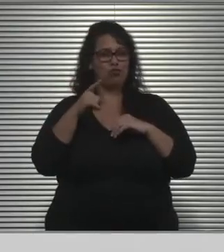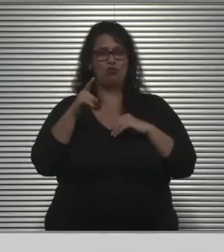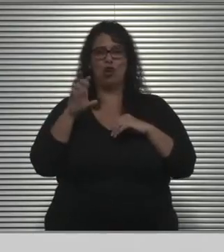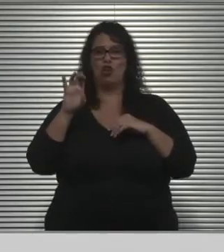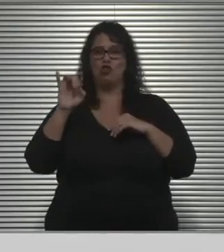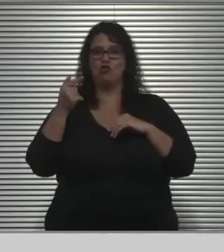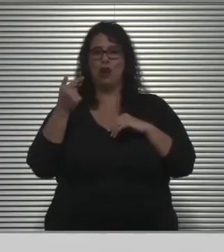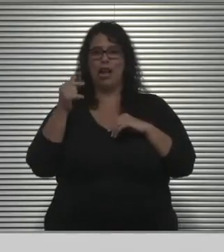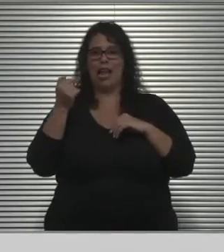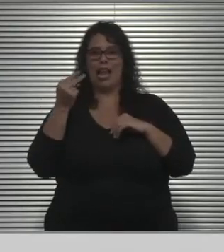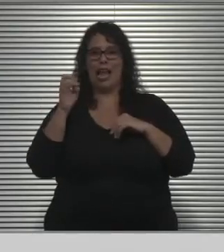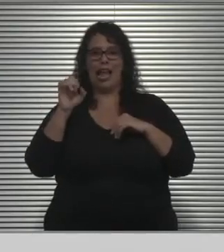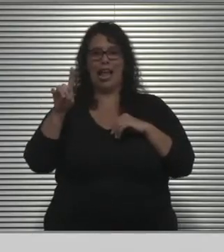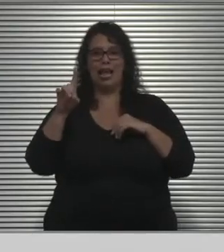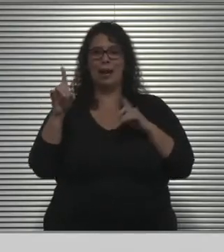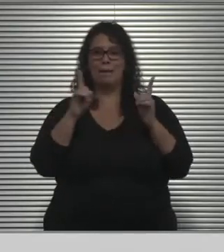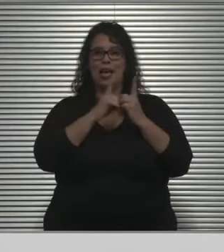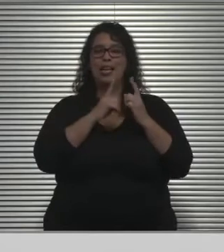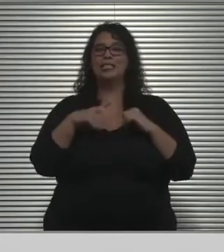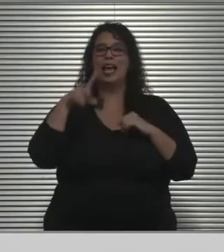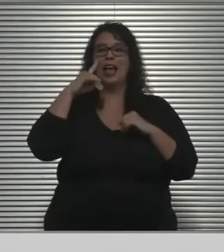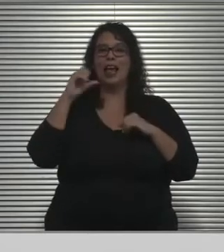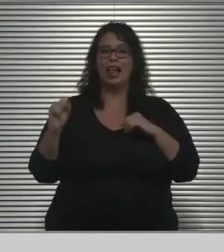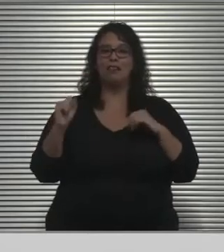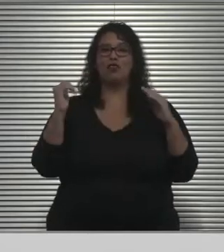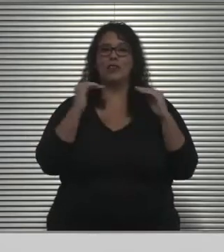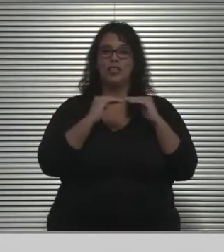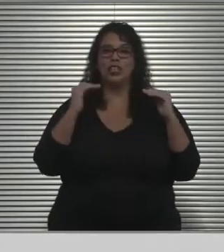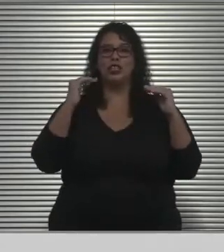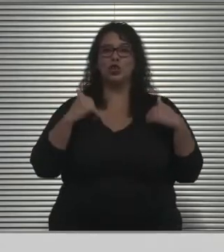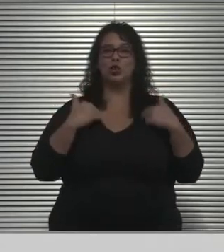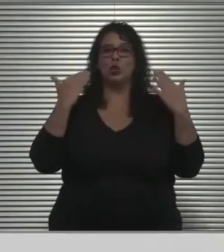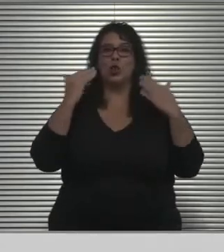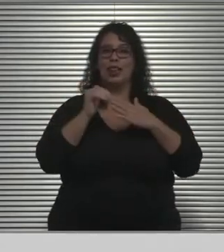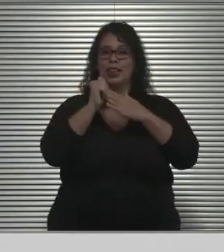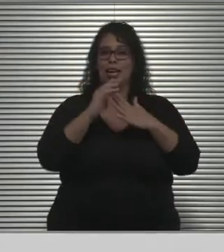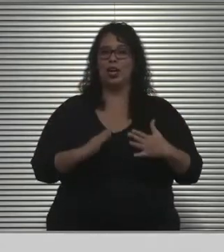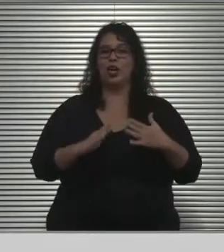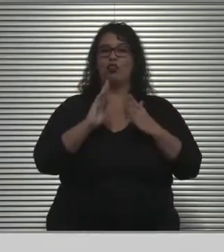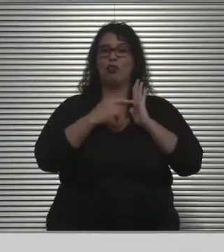as Californians for Justice youth leader who will be representing us on the council